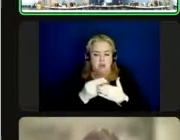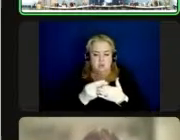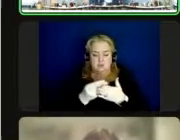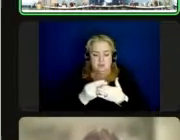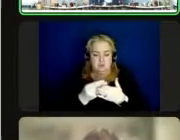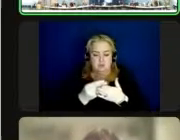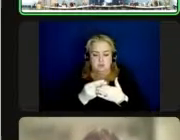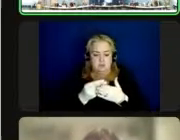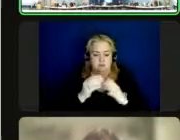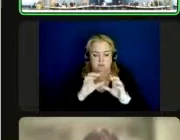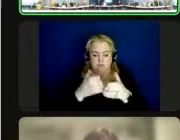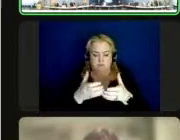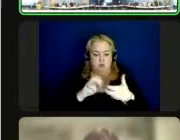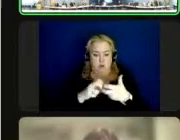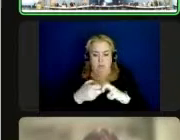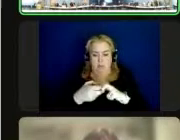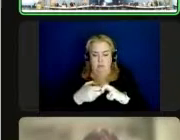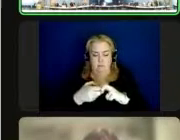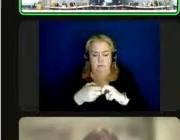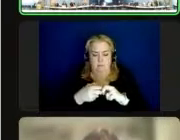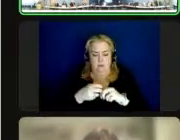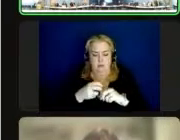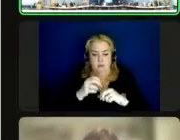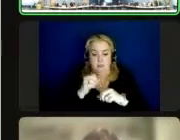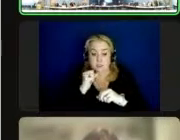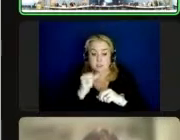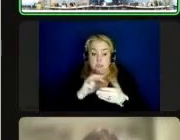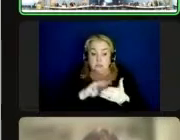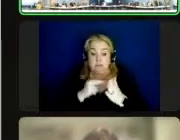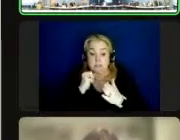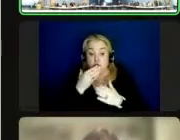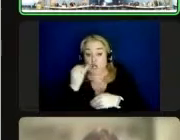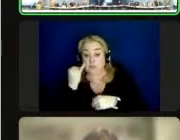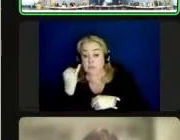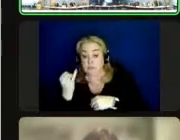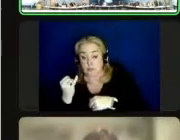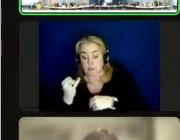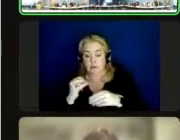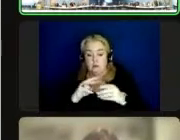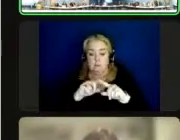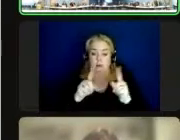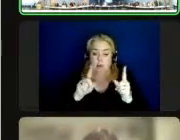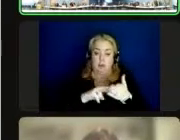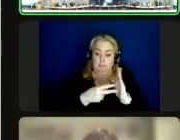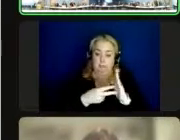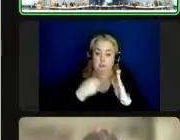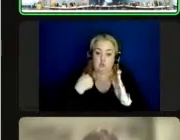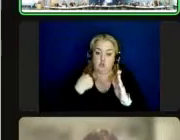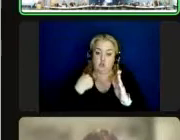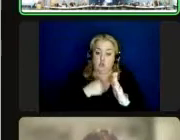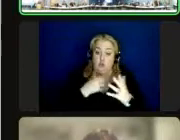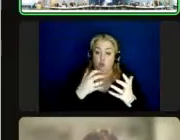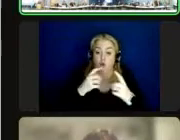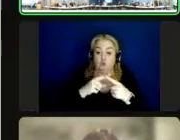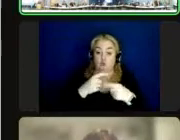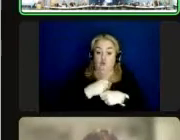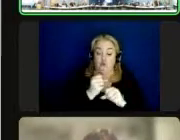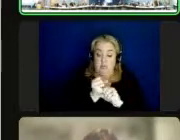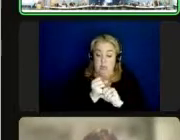CONVERSATION FOR THE REST OF IS BECAUSE IT REALLY DOESN'T GO TO SOLVE OUR GENERAL FUND STRUCTURAL PROBLEM DOESN'T MEAN